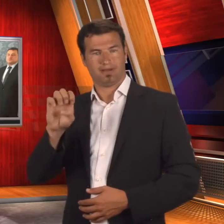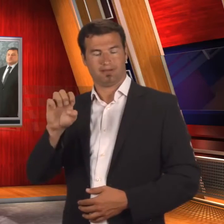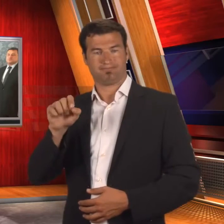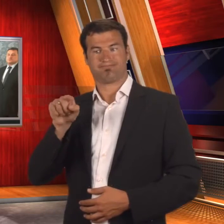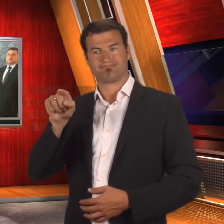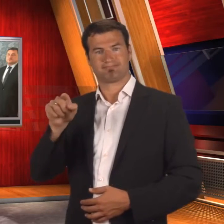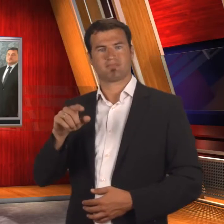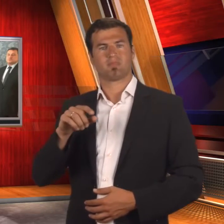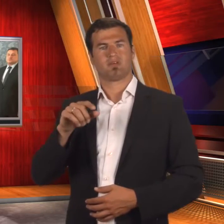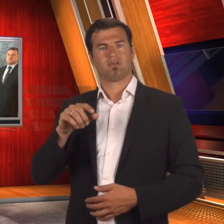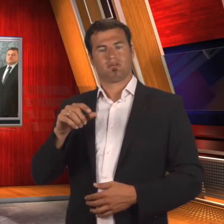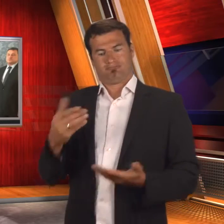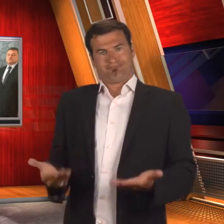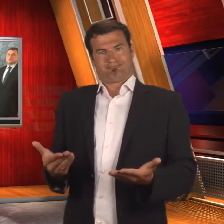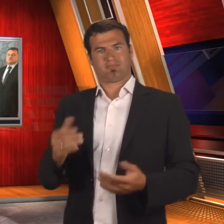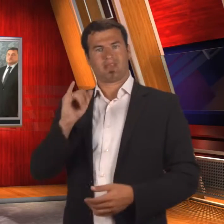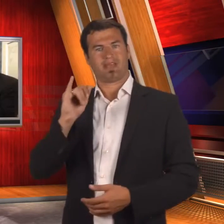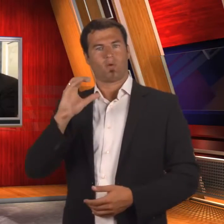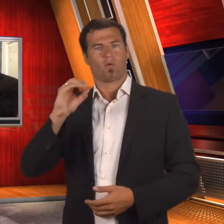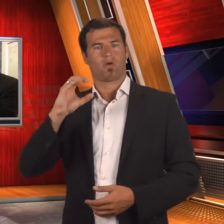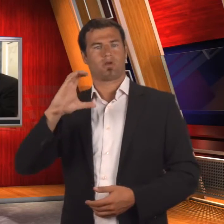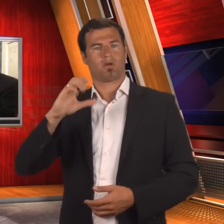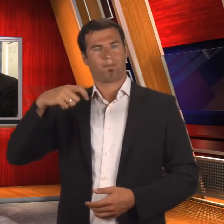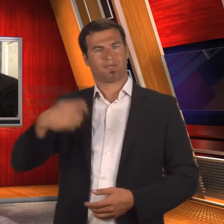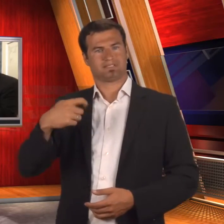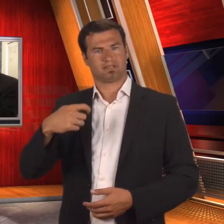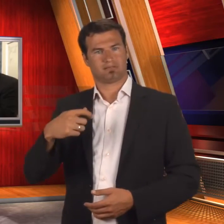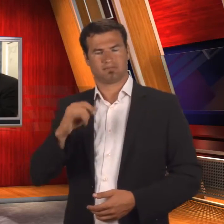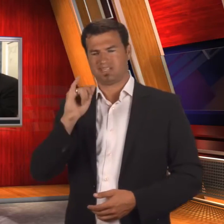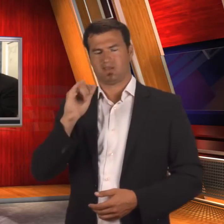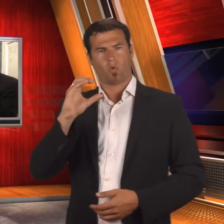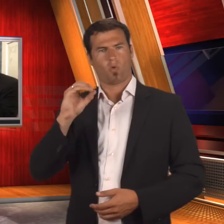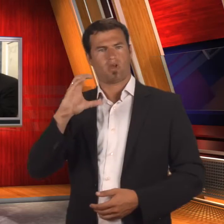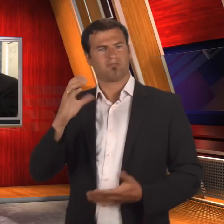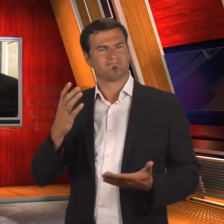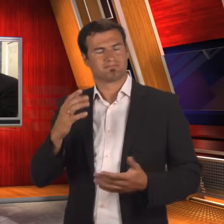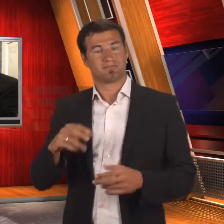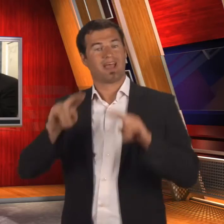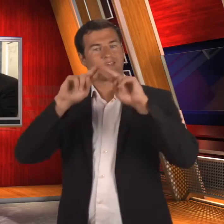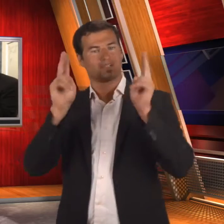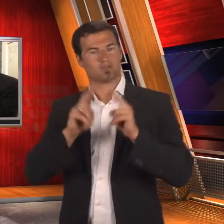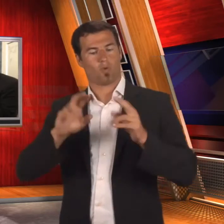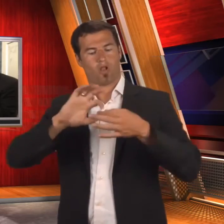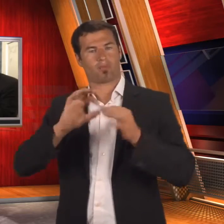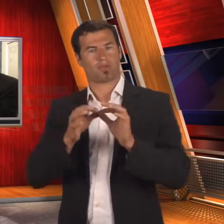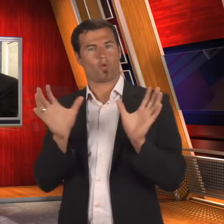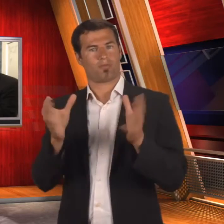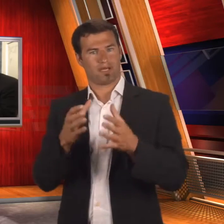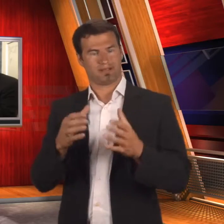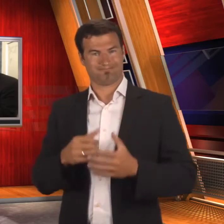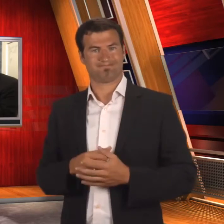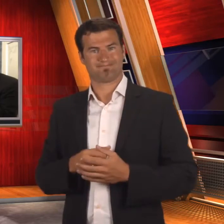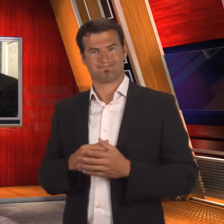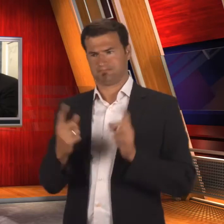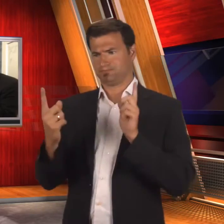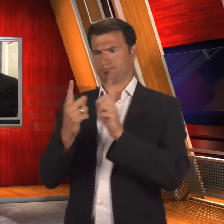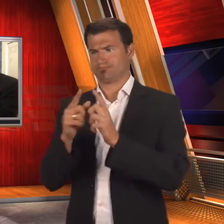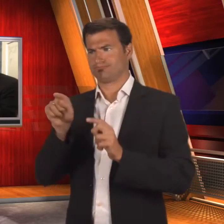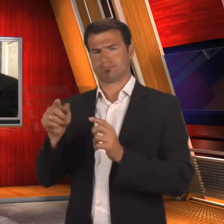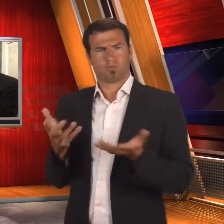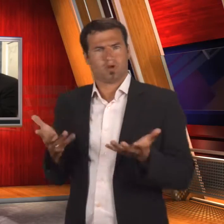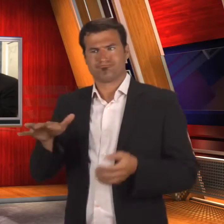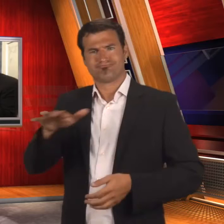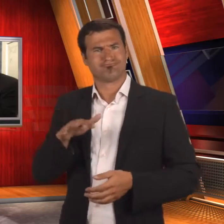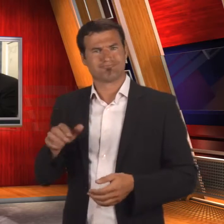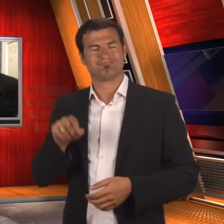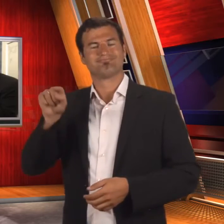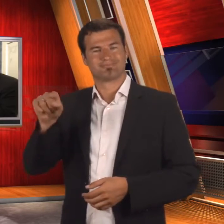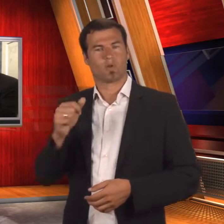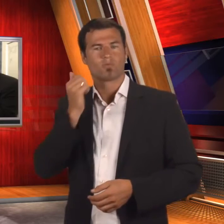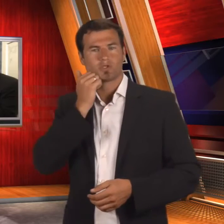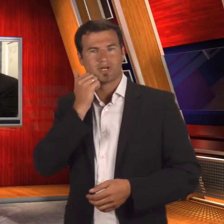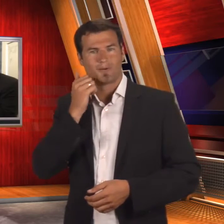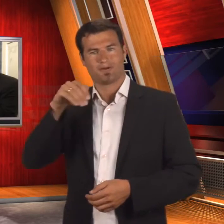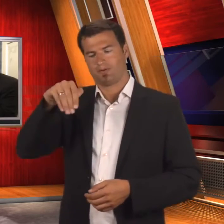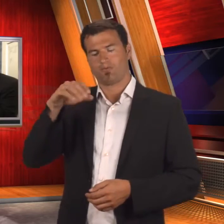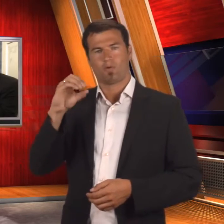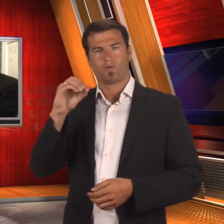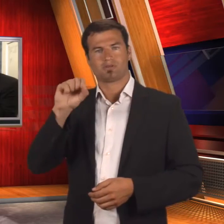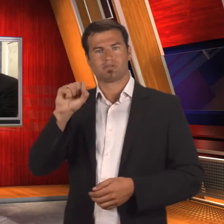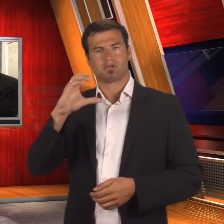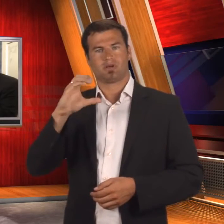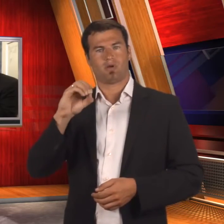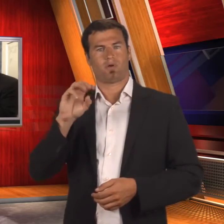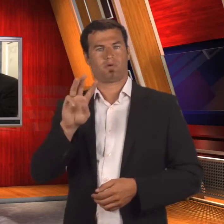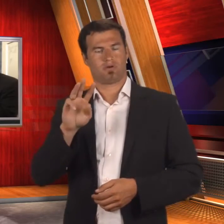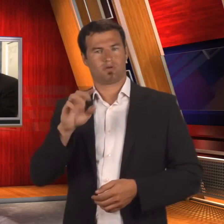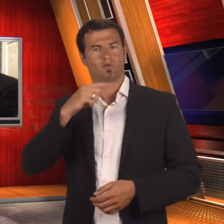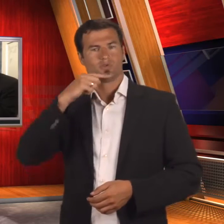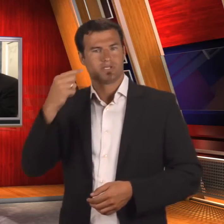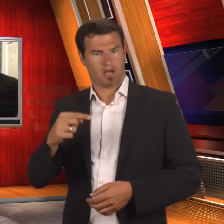current IOC president, in Moscow for the World